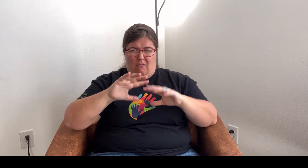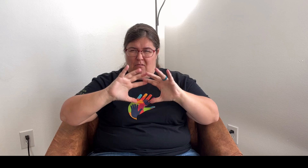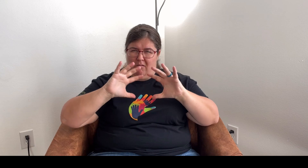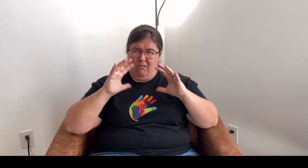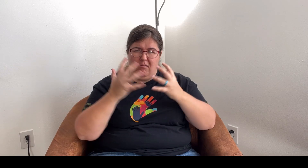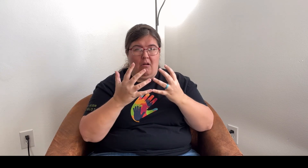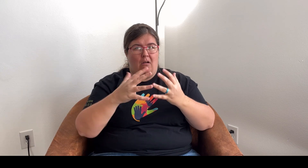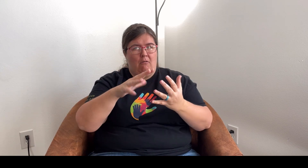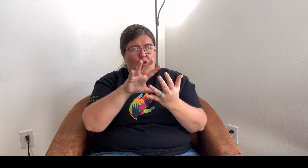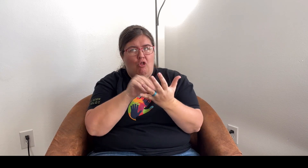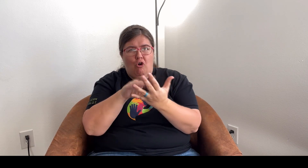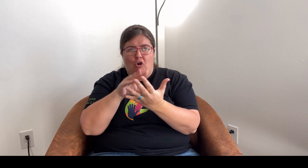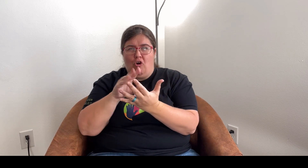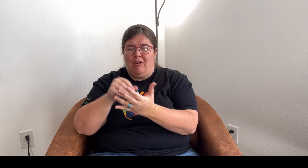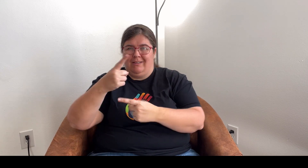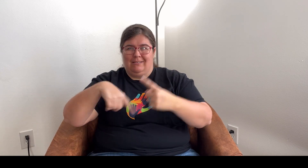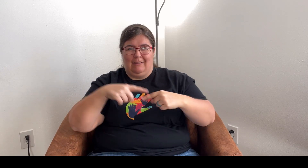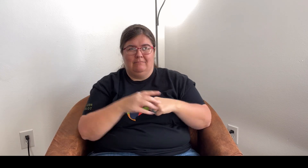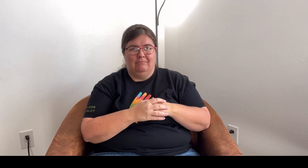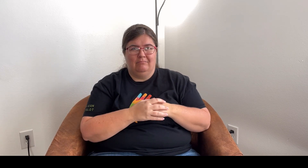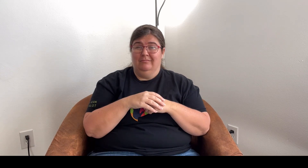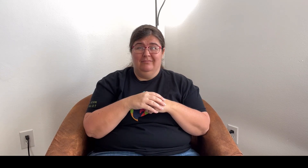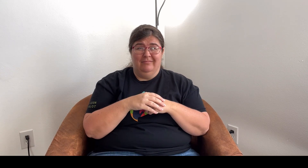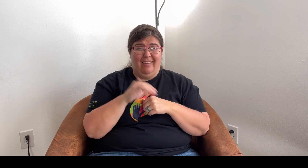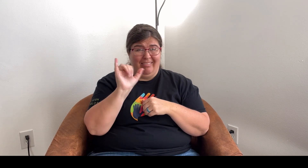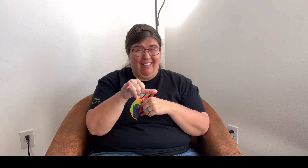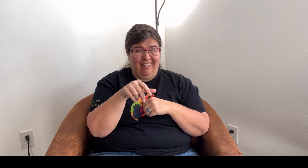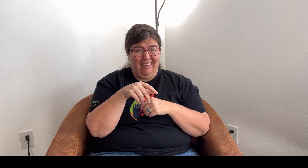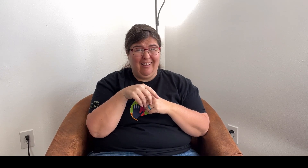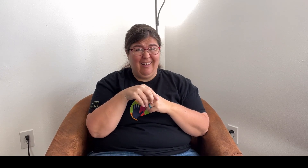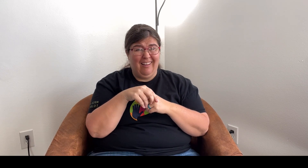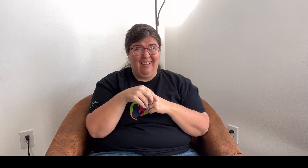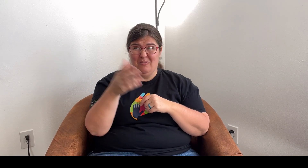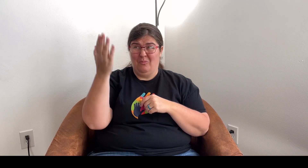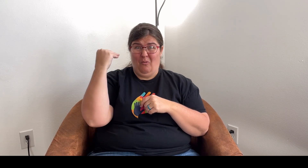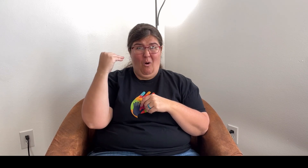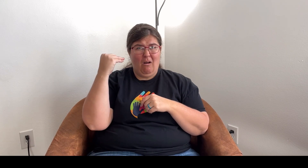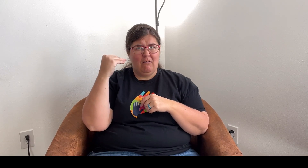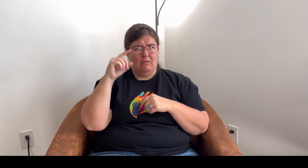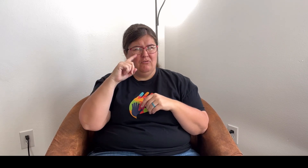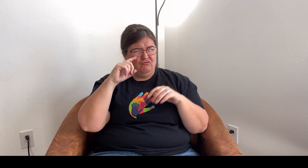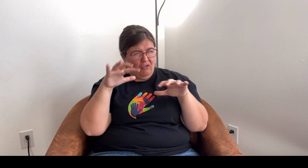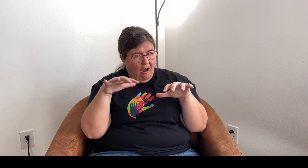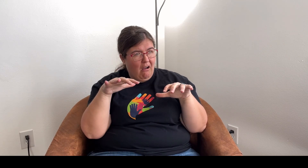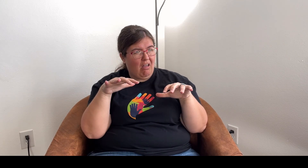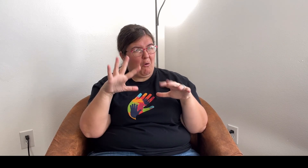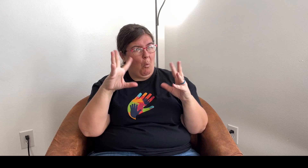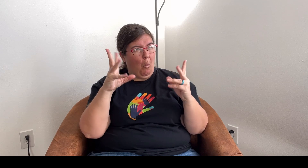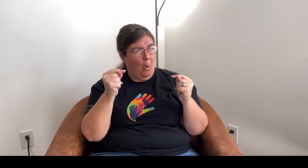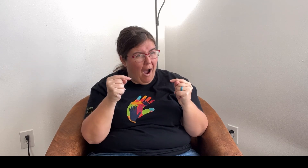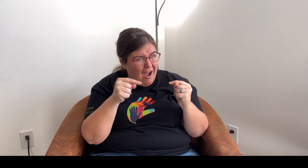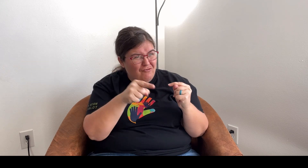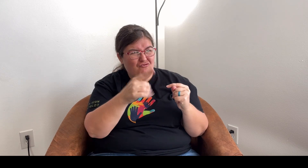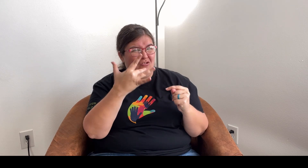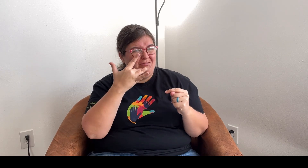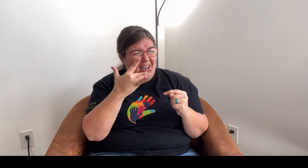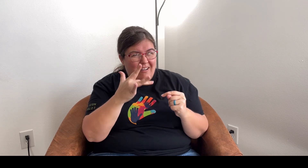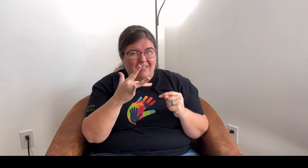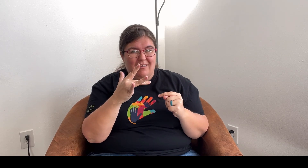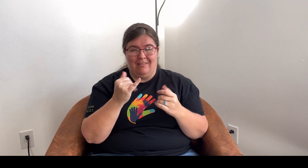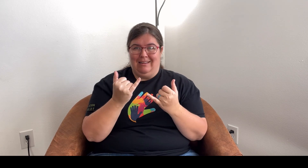world wanted to learn to sign. That would have just floored them in the past. "What?? You are